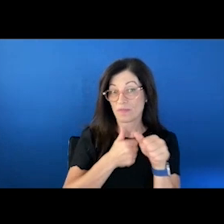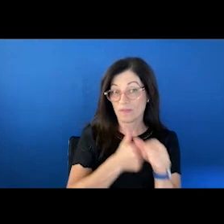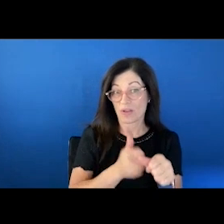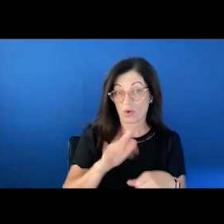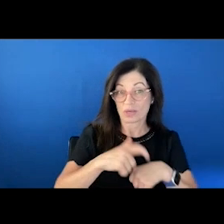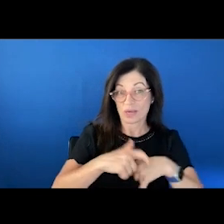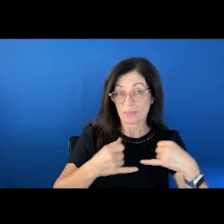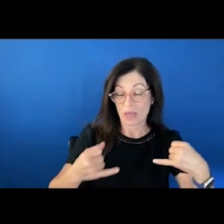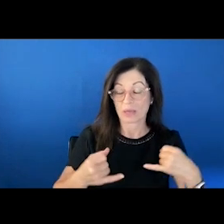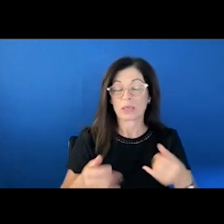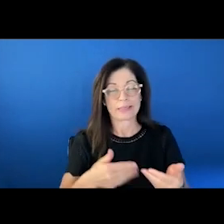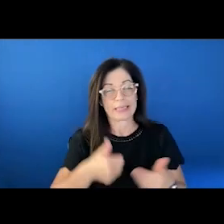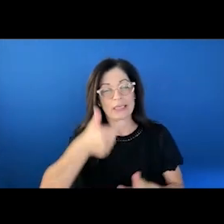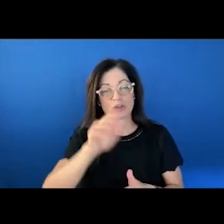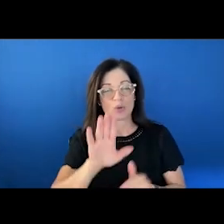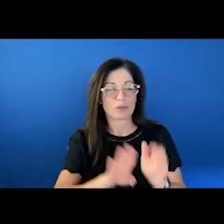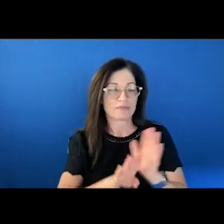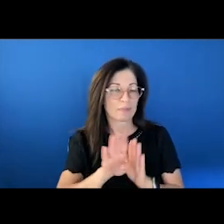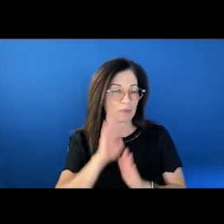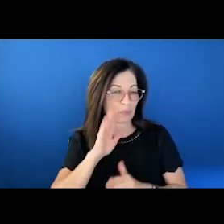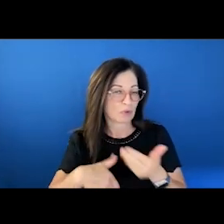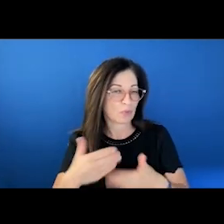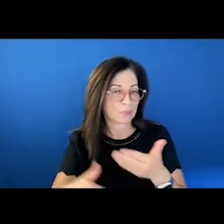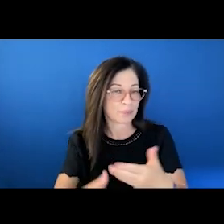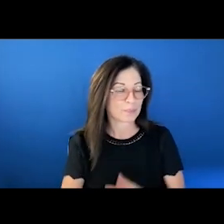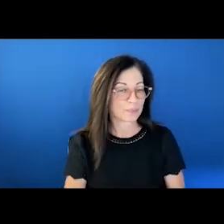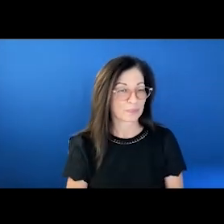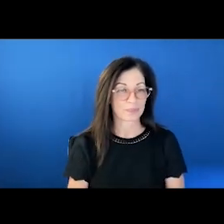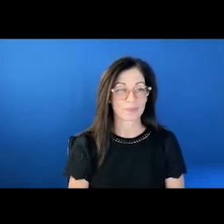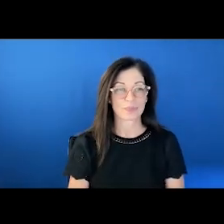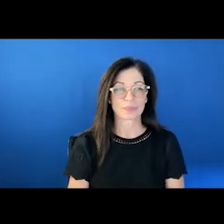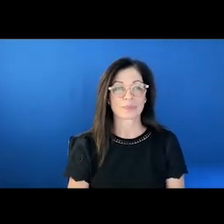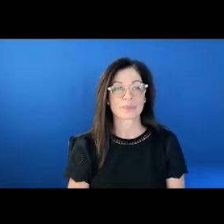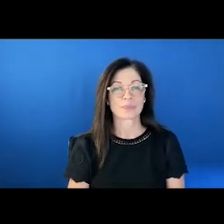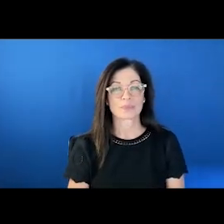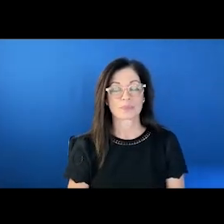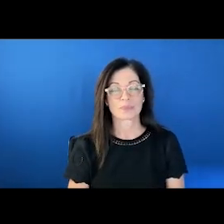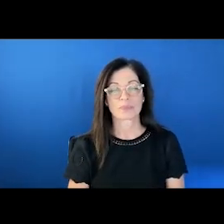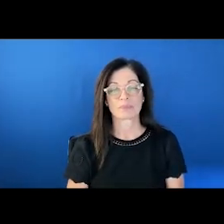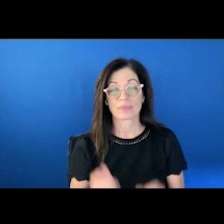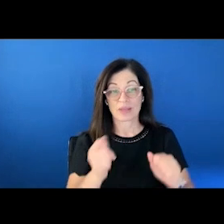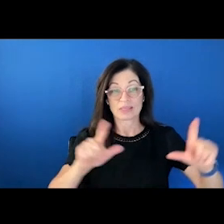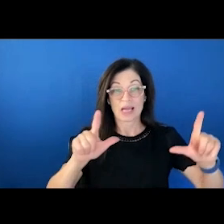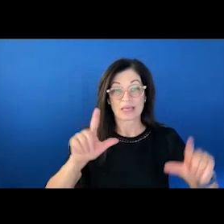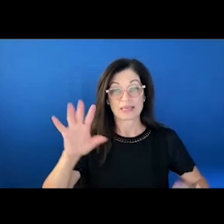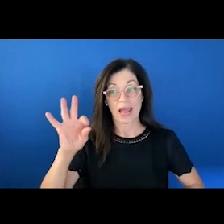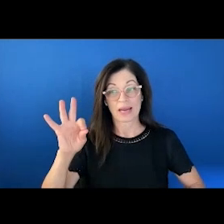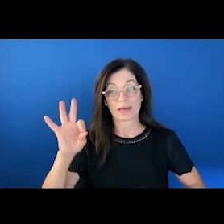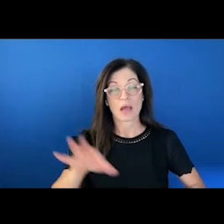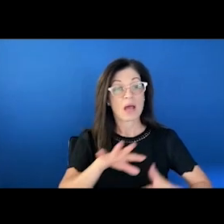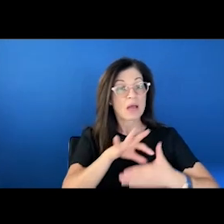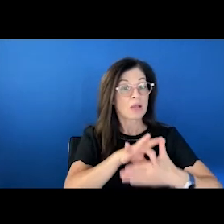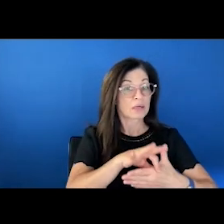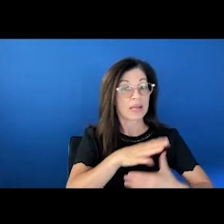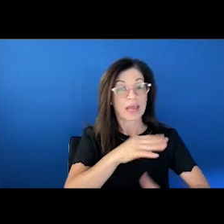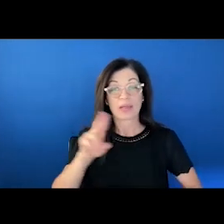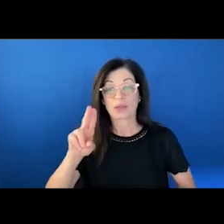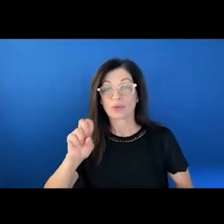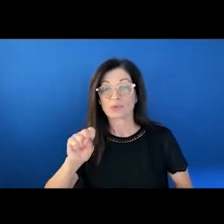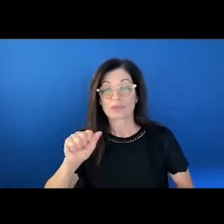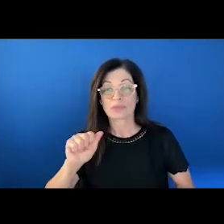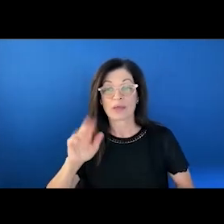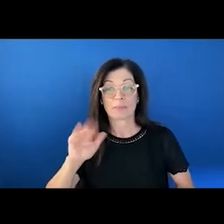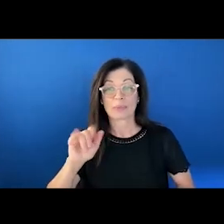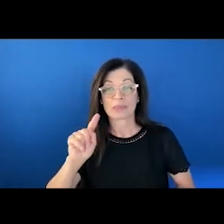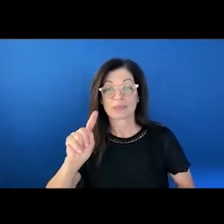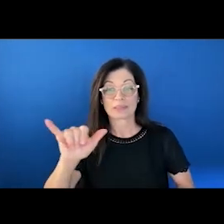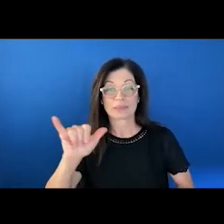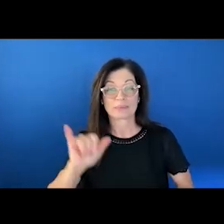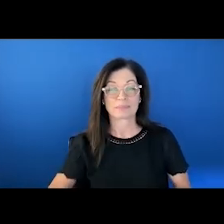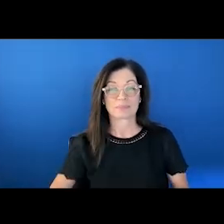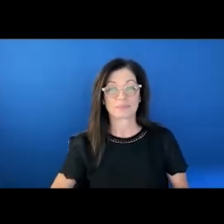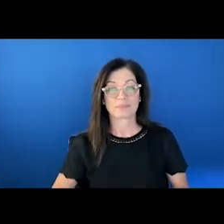to your timeline, the easier development will be. Slide 9, Content and Usability.